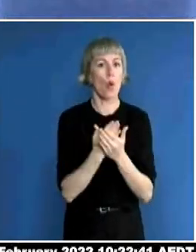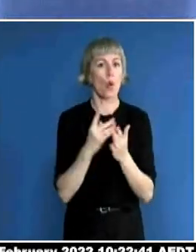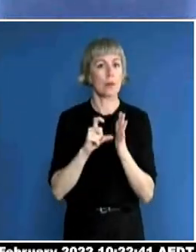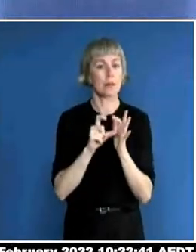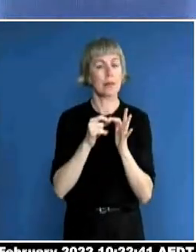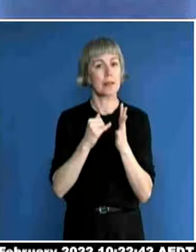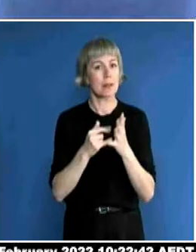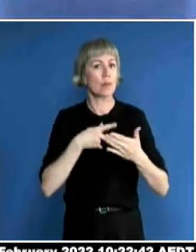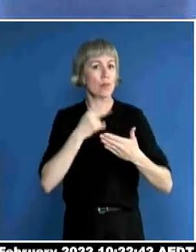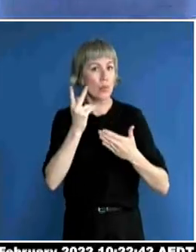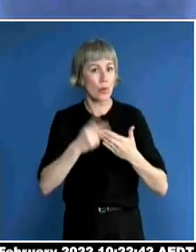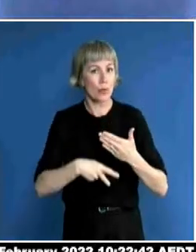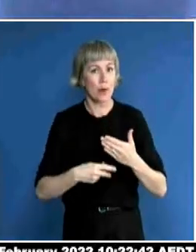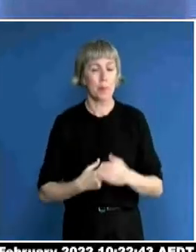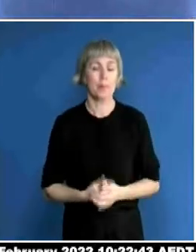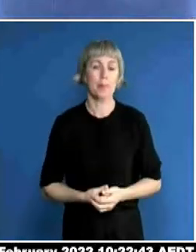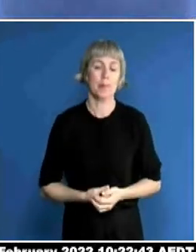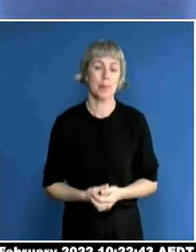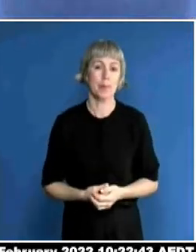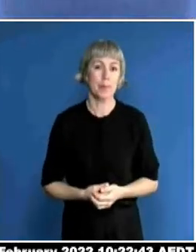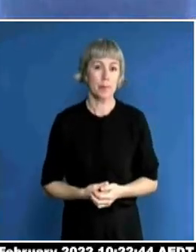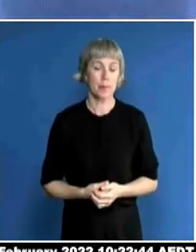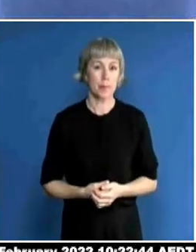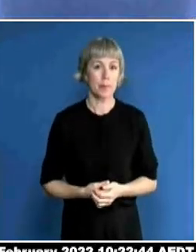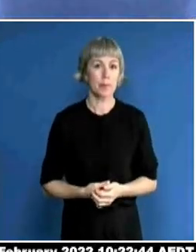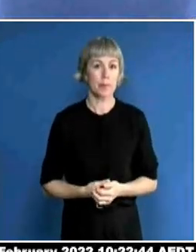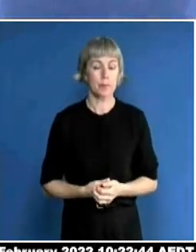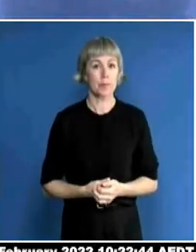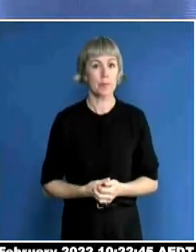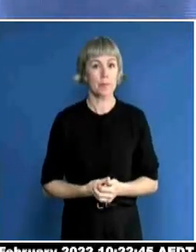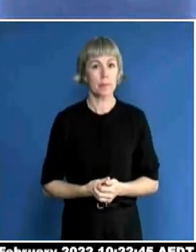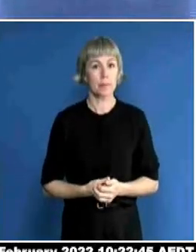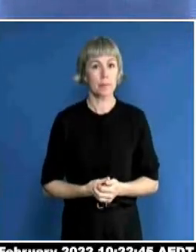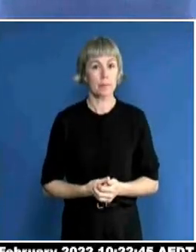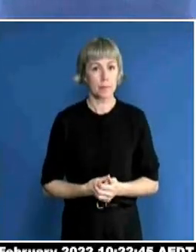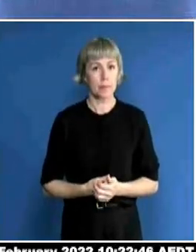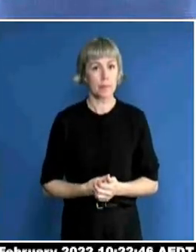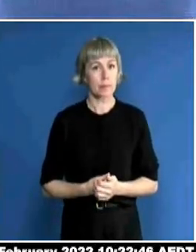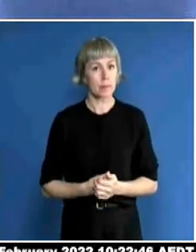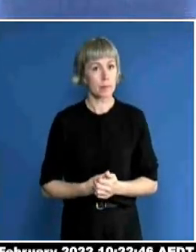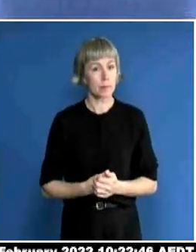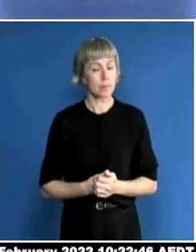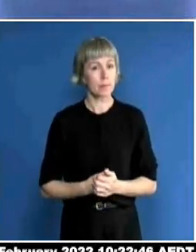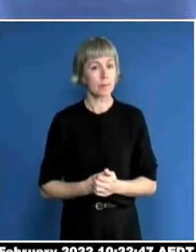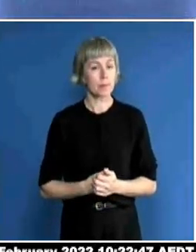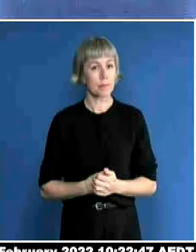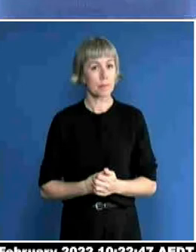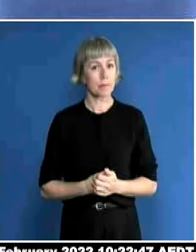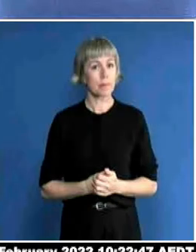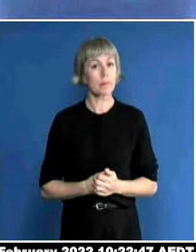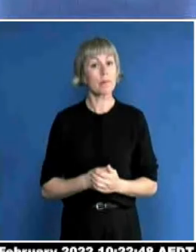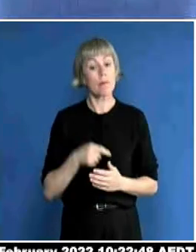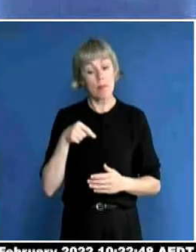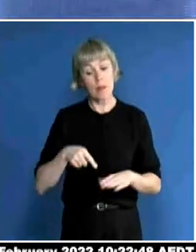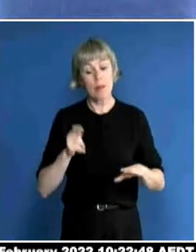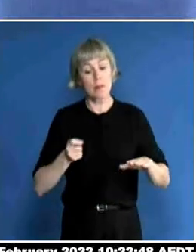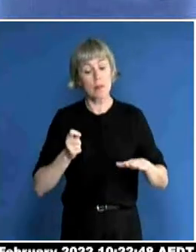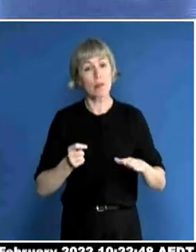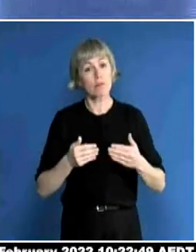Before outlining how this Public hearing will be conducted over the next three days, I might make some brief observations about the DES program.